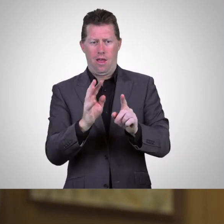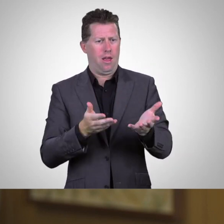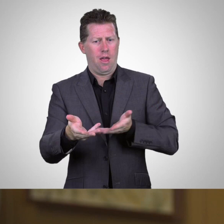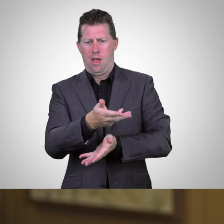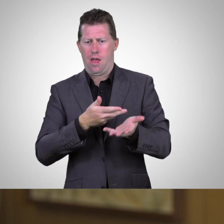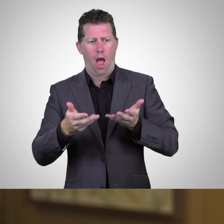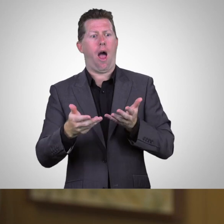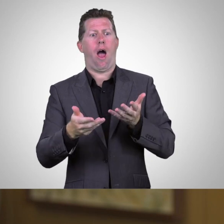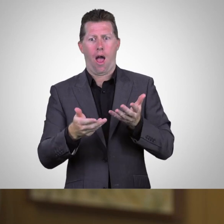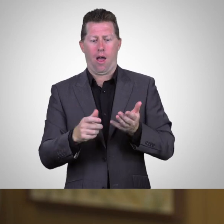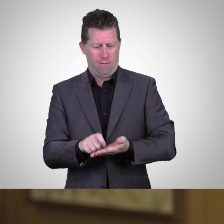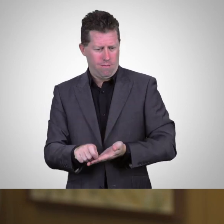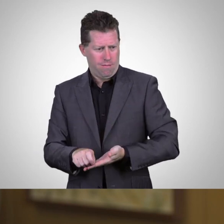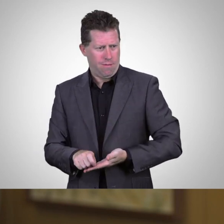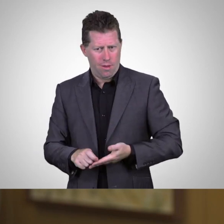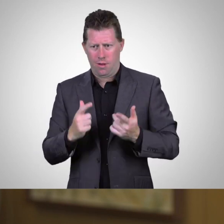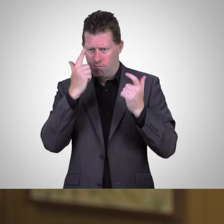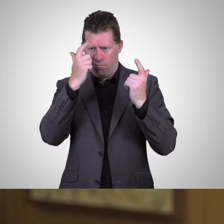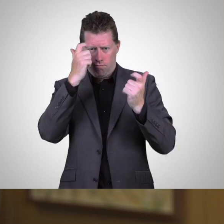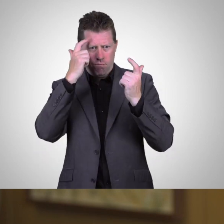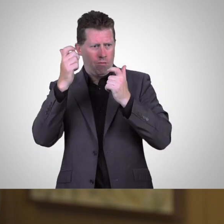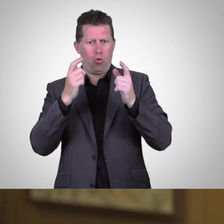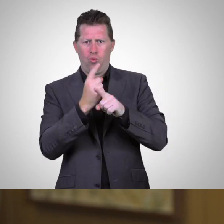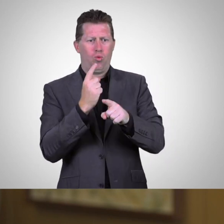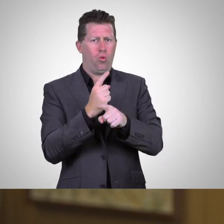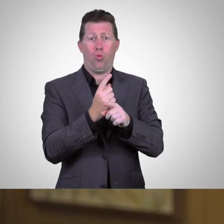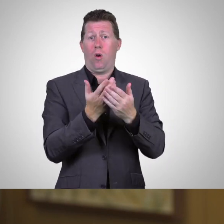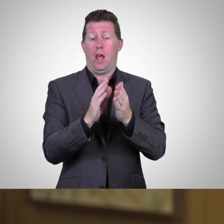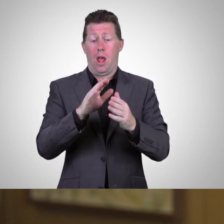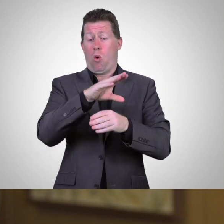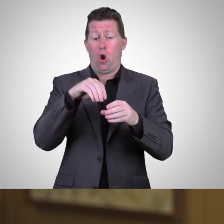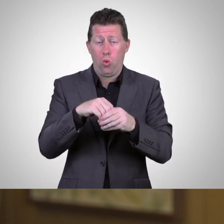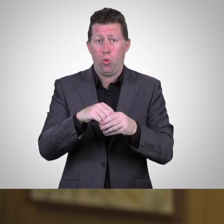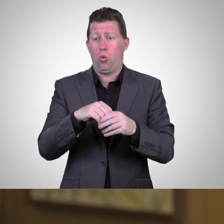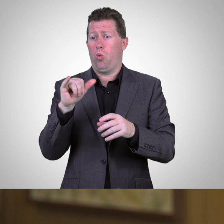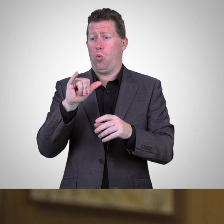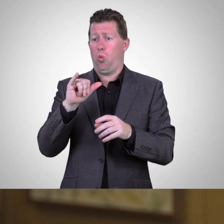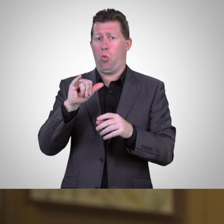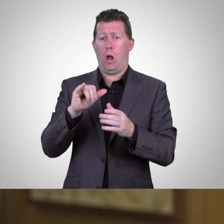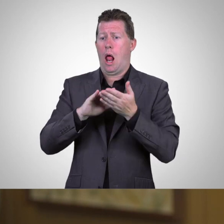talk and share ideas around assessment and how it includes or targets particular groups of students,